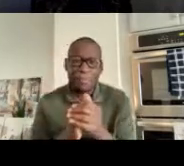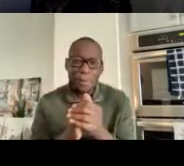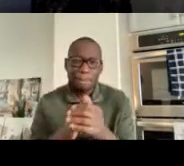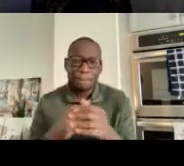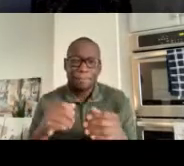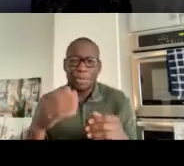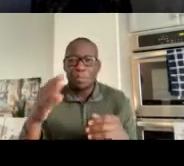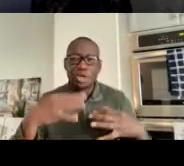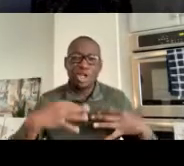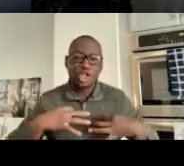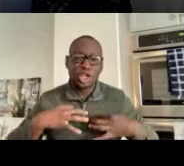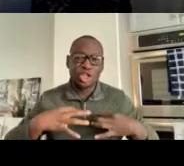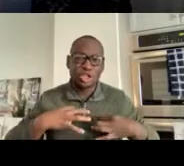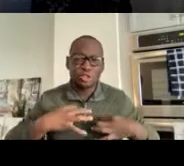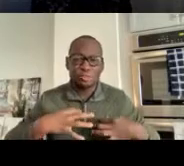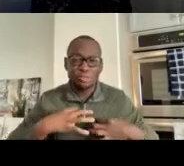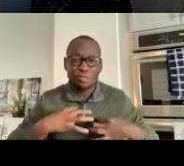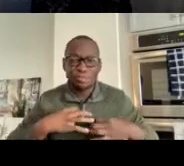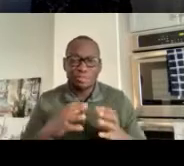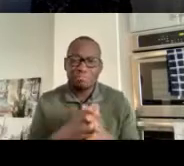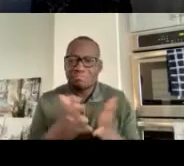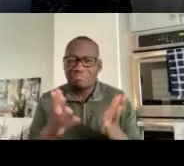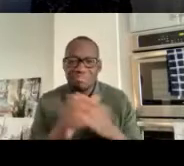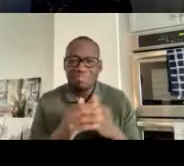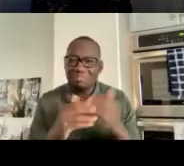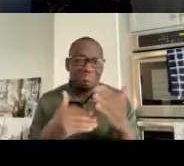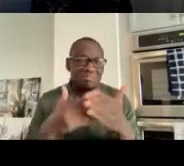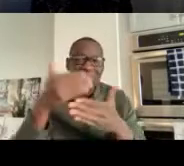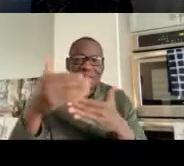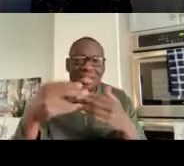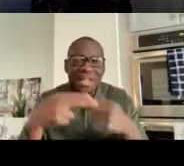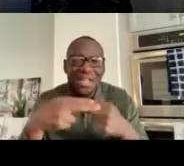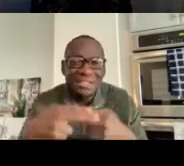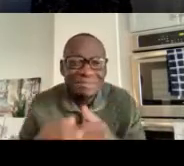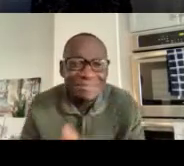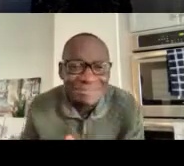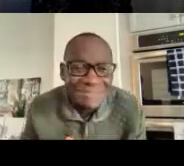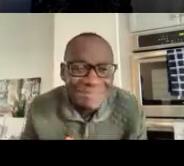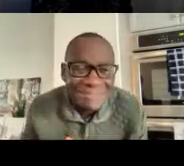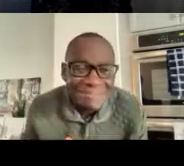it has the Gallaudet University President here in the blue shirt in the front. Next slide.